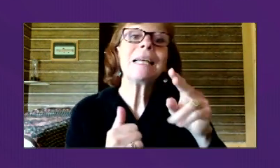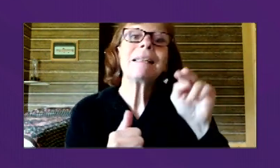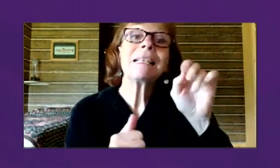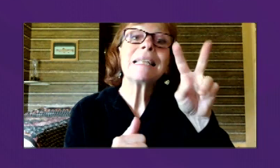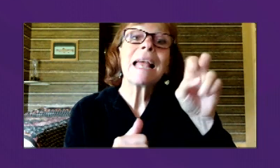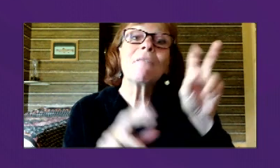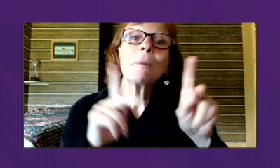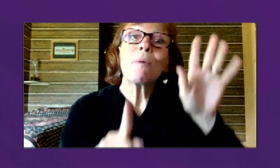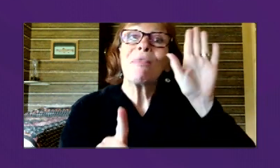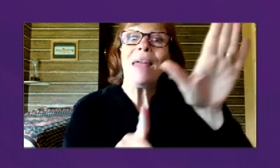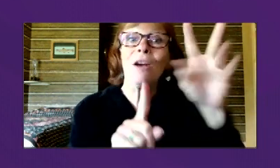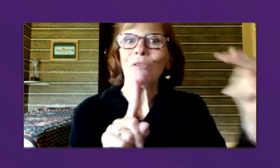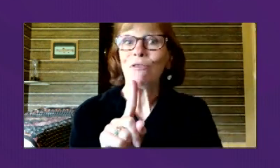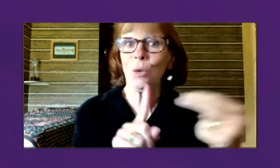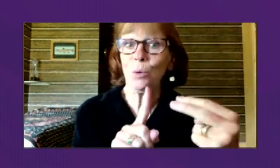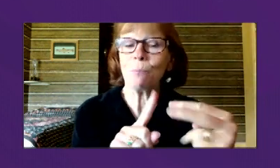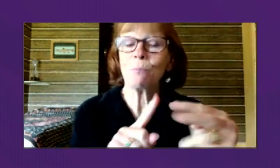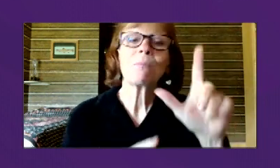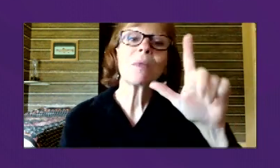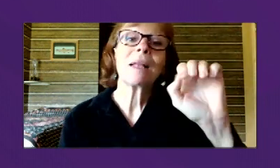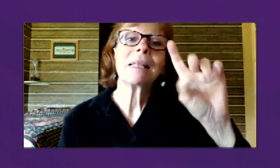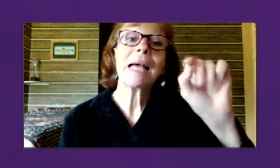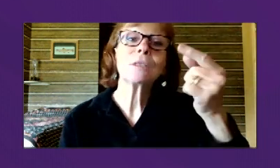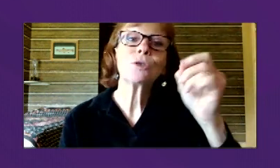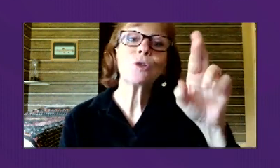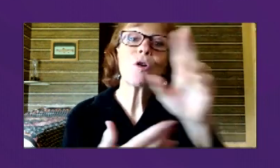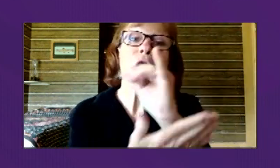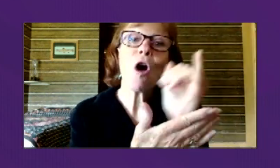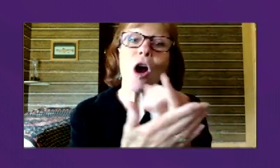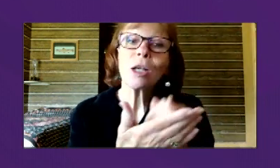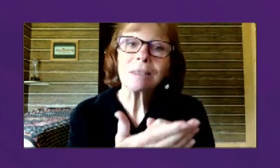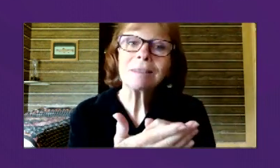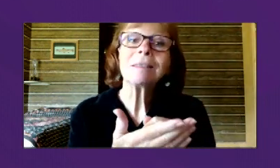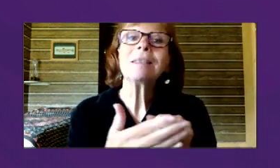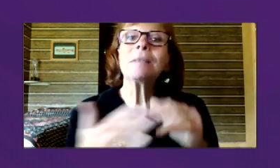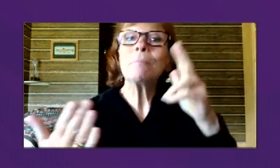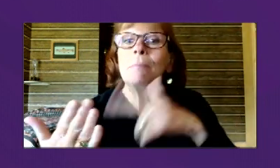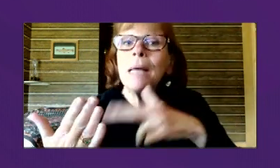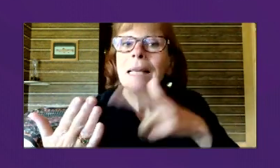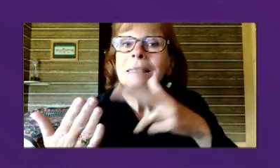Ledger art drawings and paintings are one of the quintessential art forms used by cultures